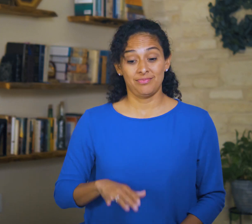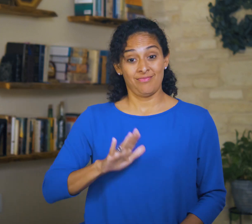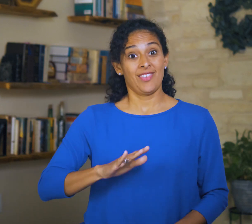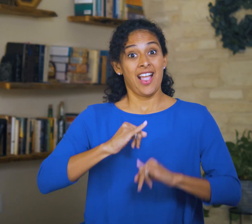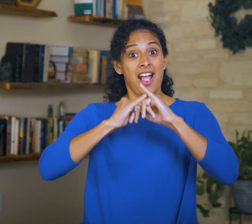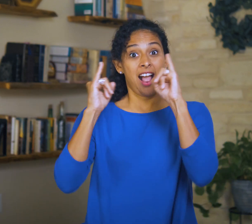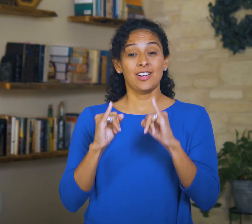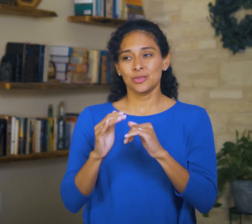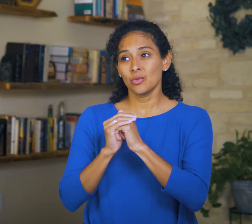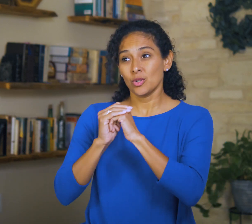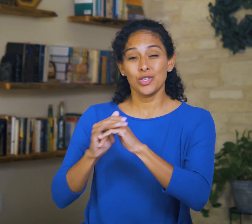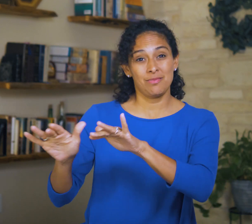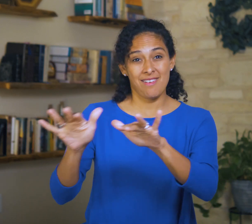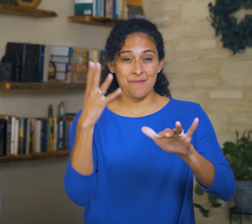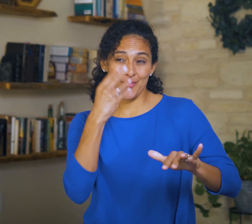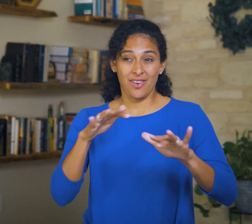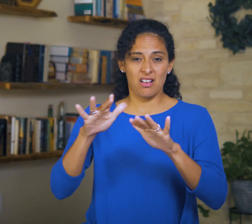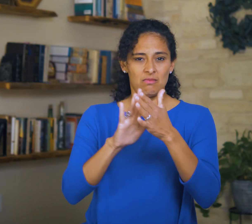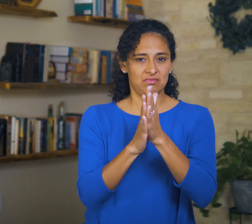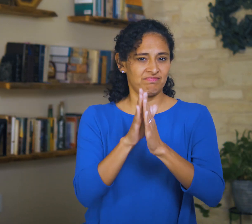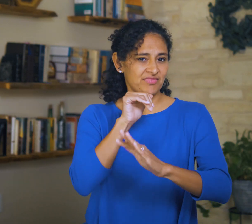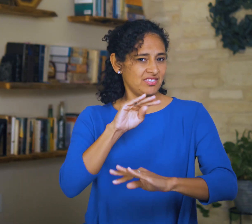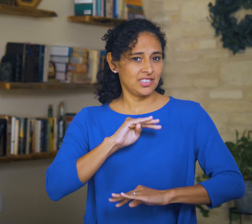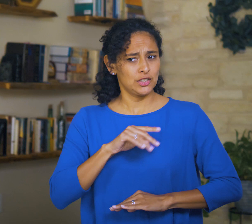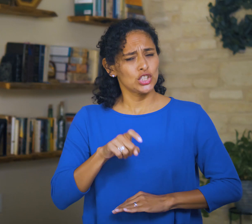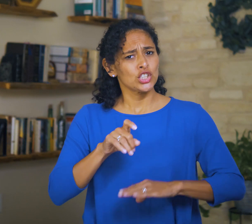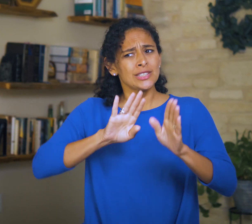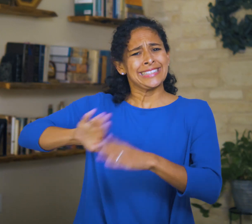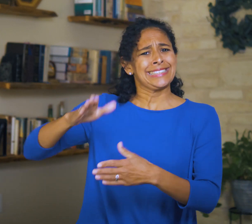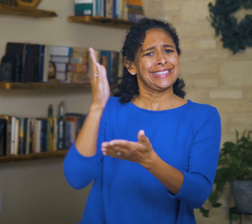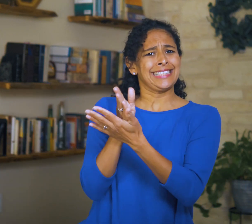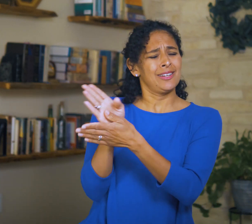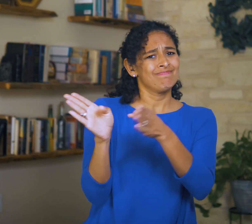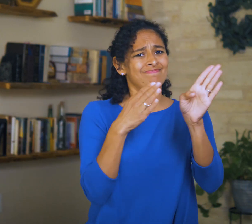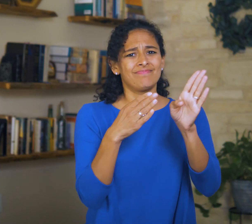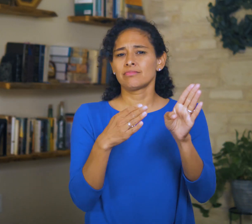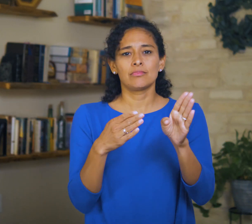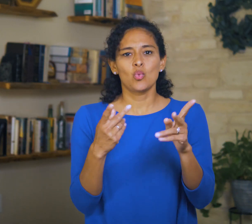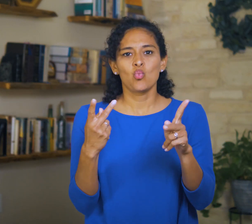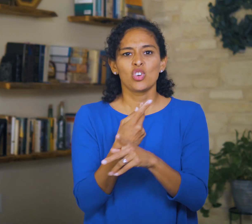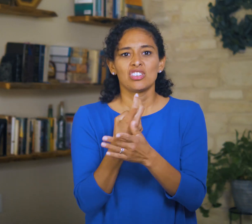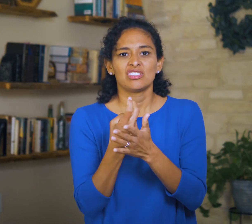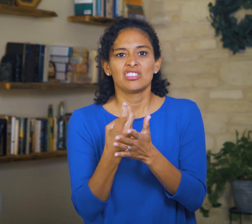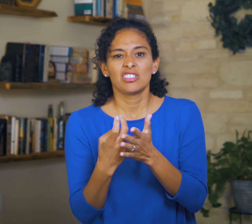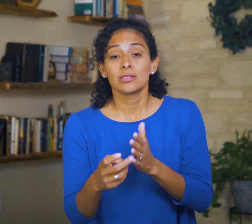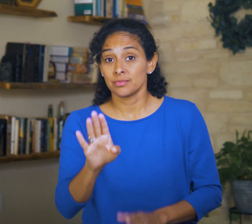Her idolatry grows unsatisfying, but instead of turning away from it, she dives deeper.